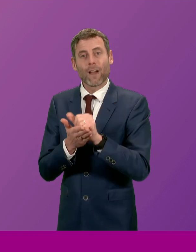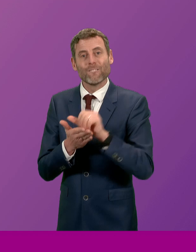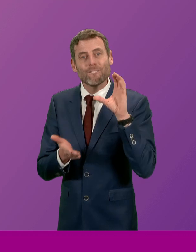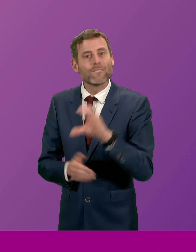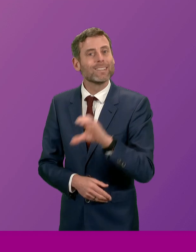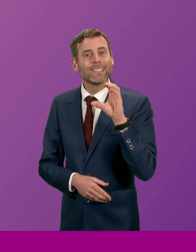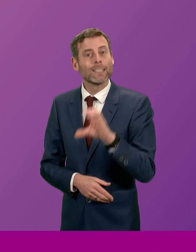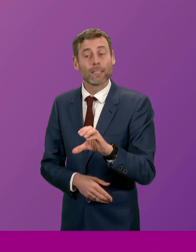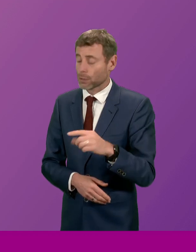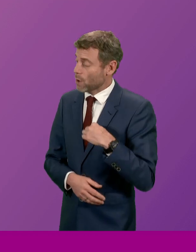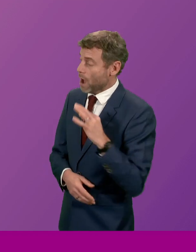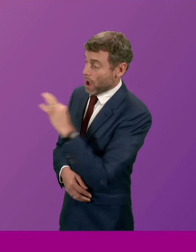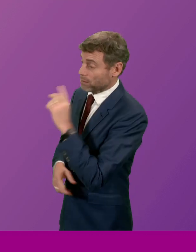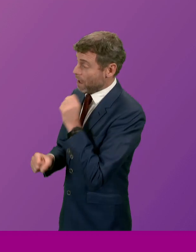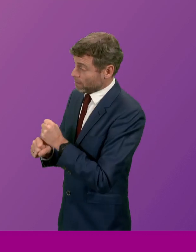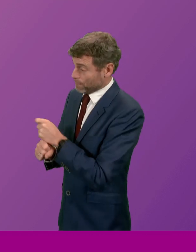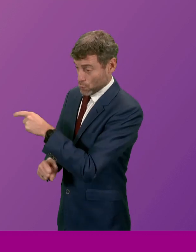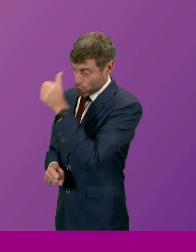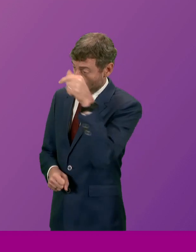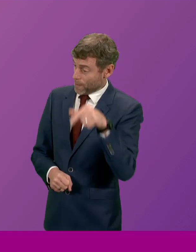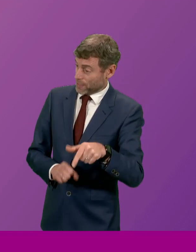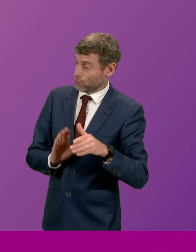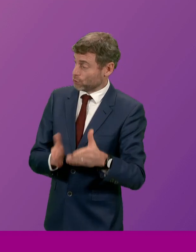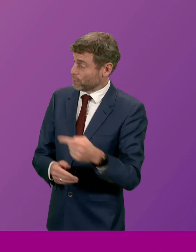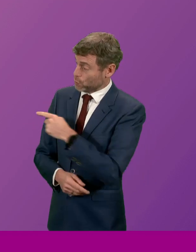that the Government and its agencies will urgently consider what support they can